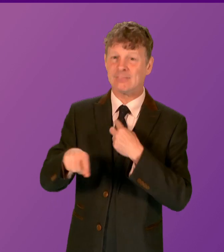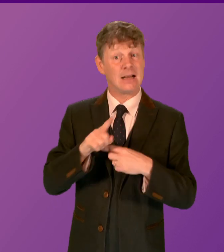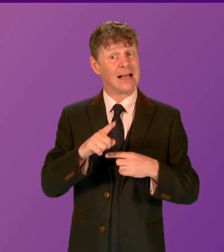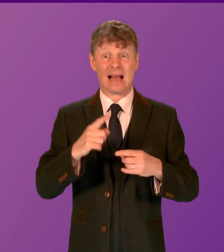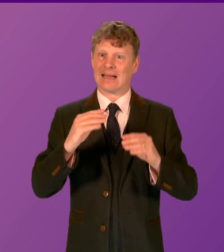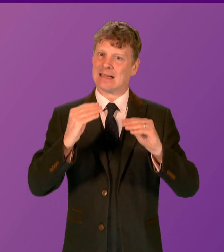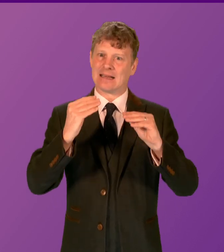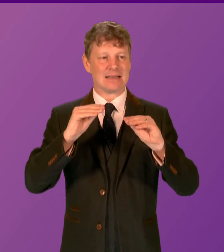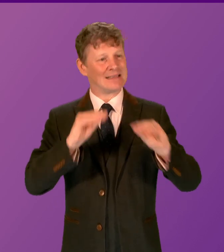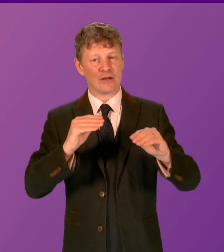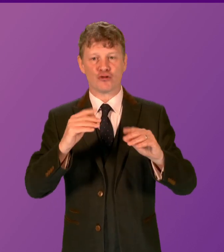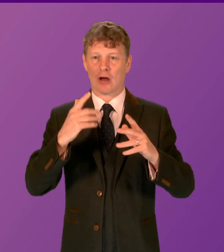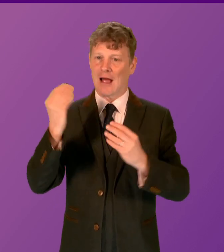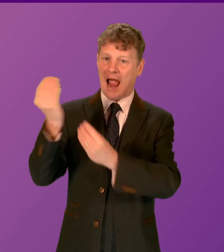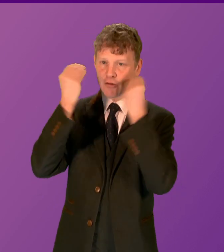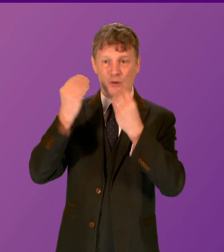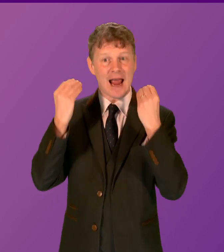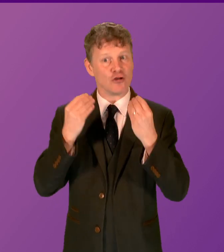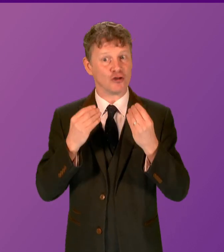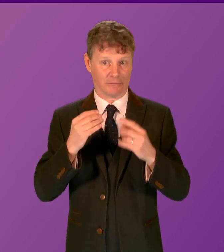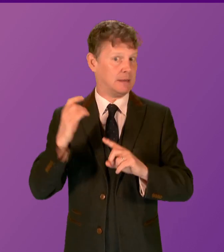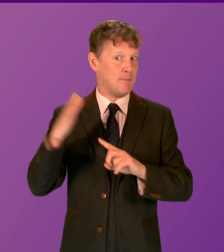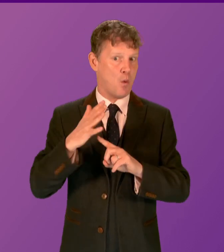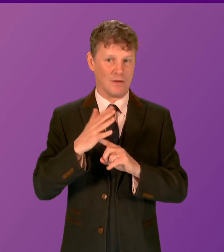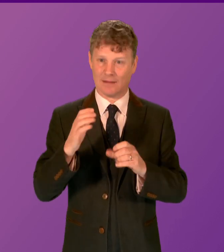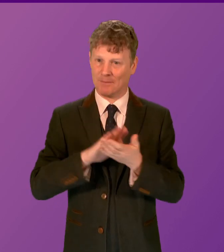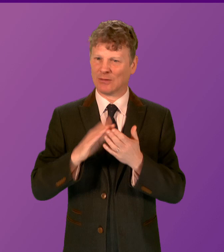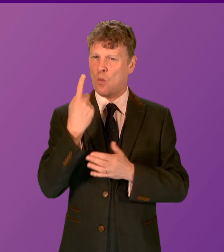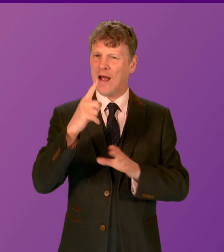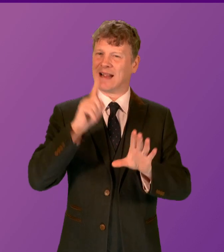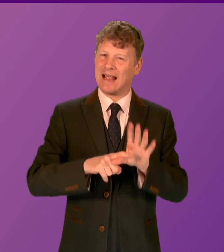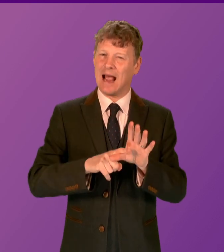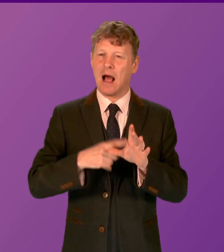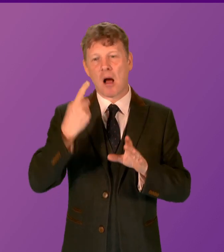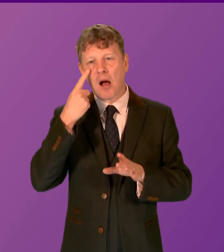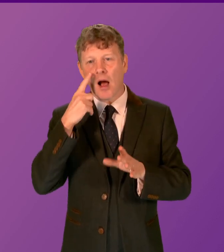It guarantees every eligible student teacher a one-year probation placement to allow them